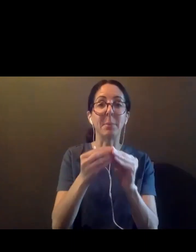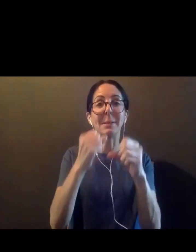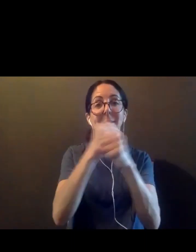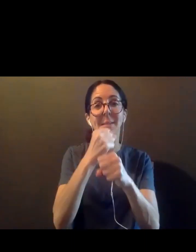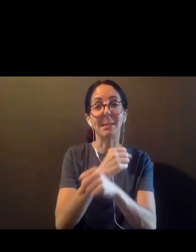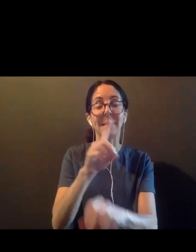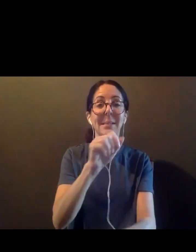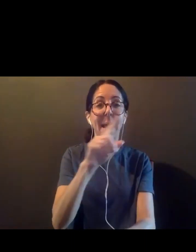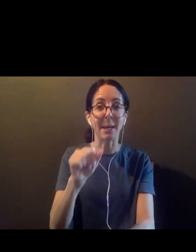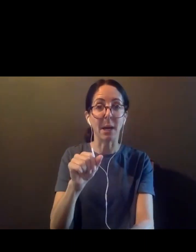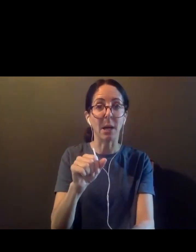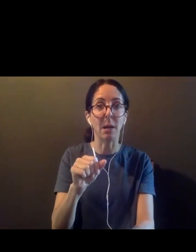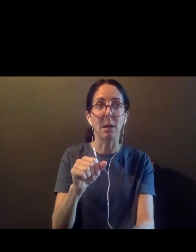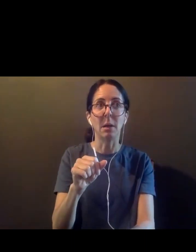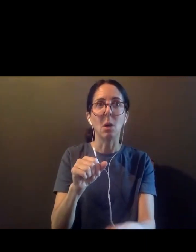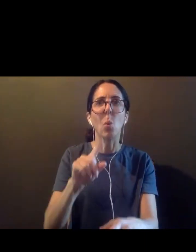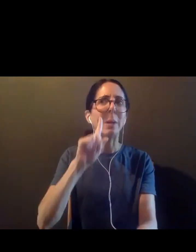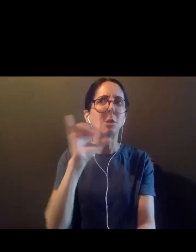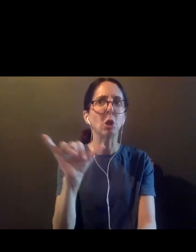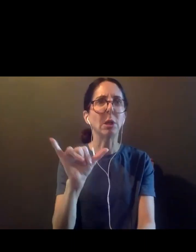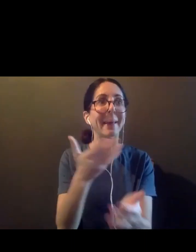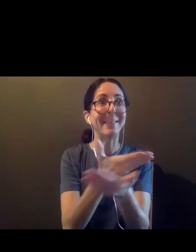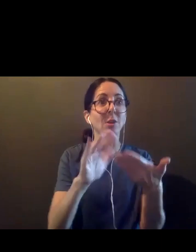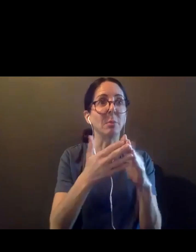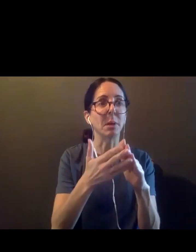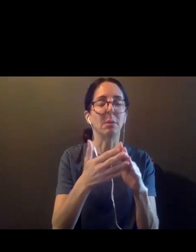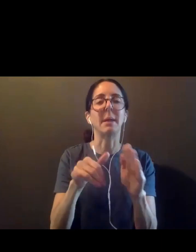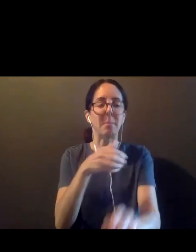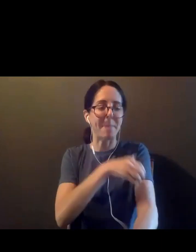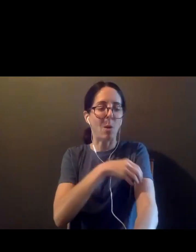And the power of storytelling can really shape what happens next.